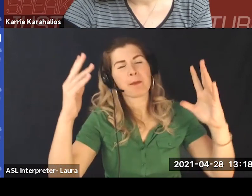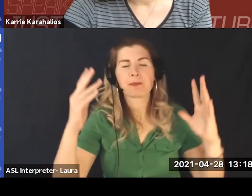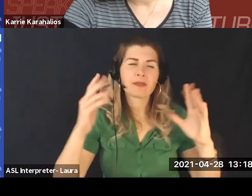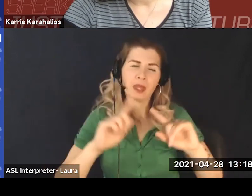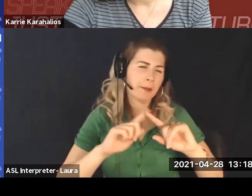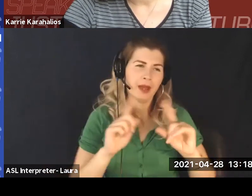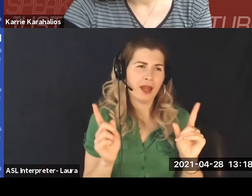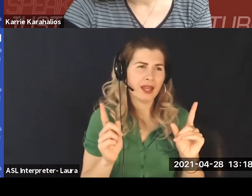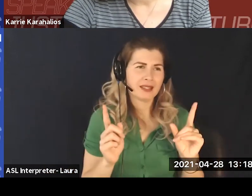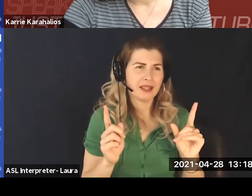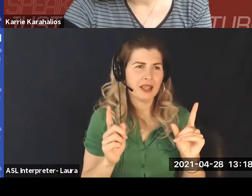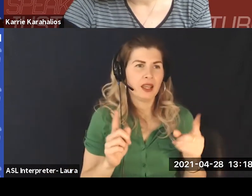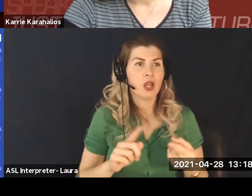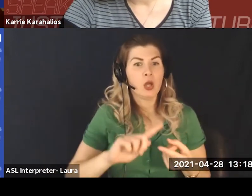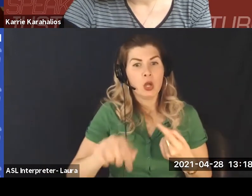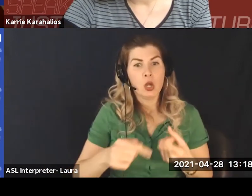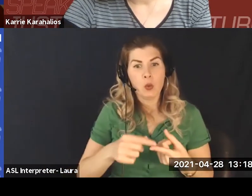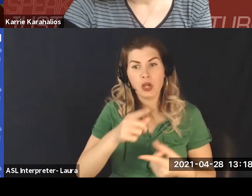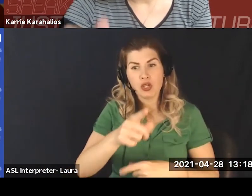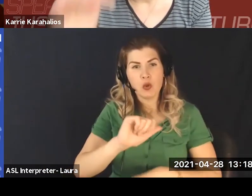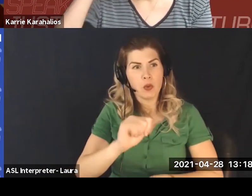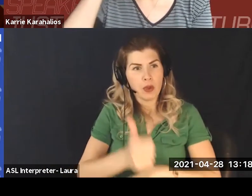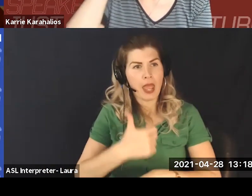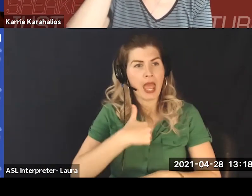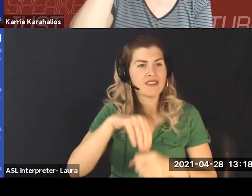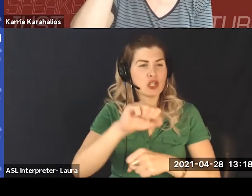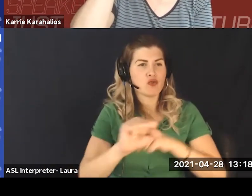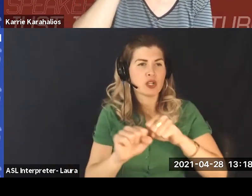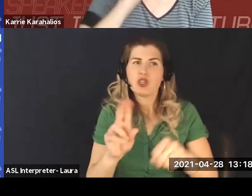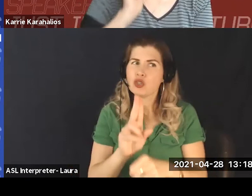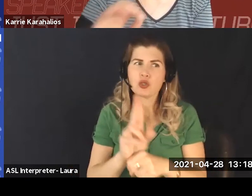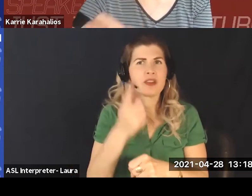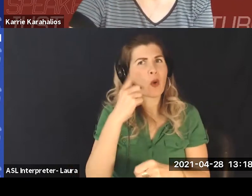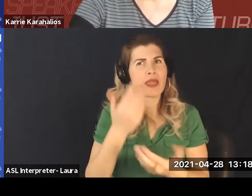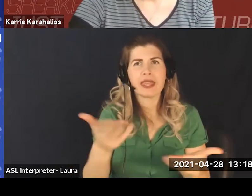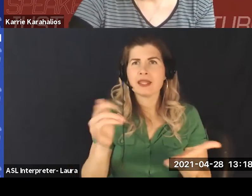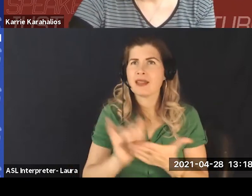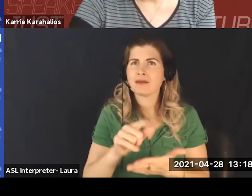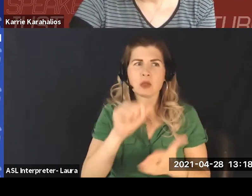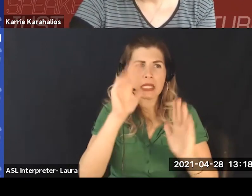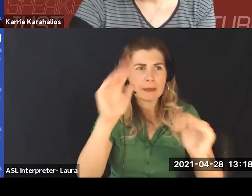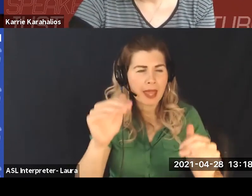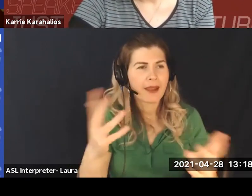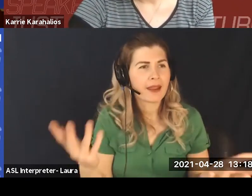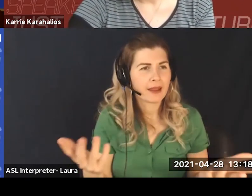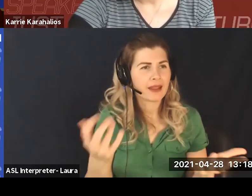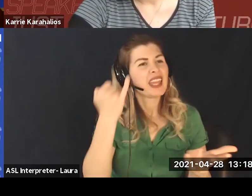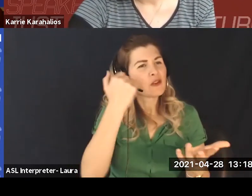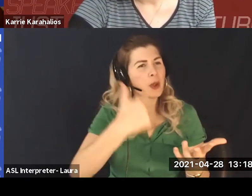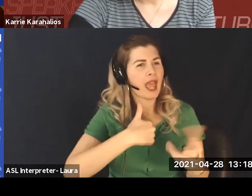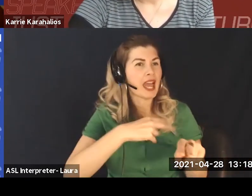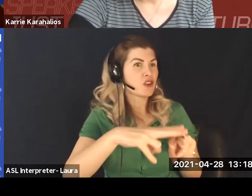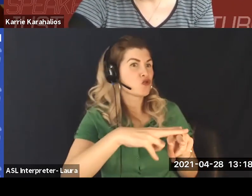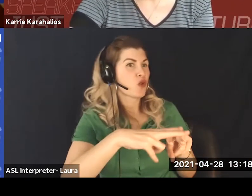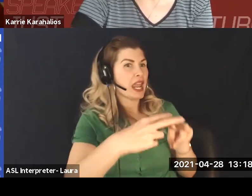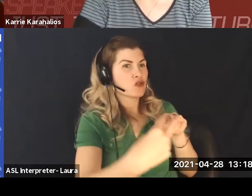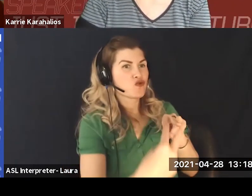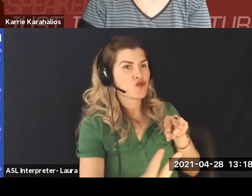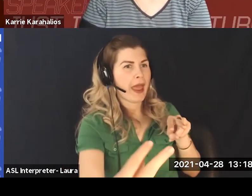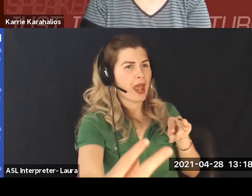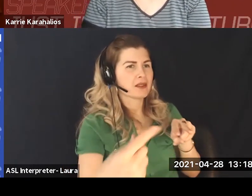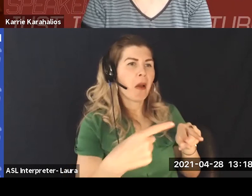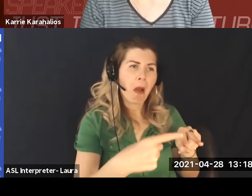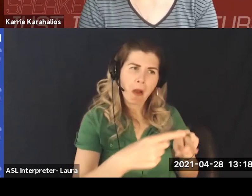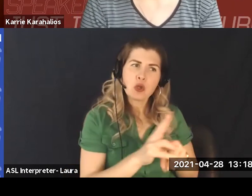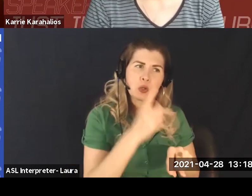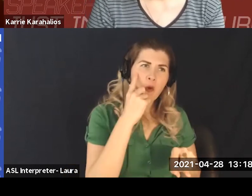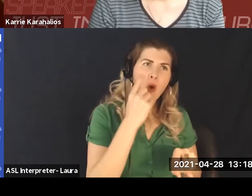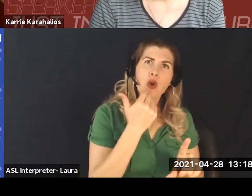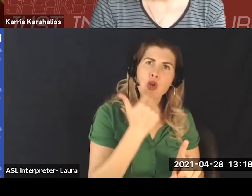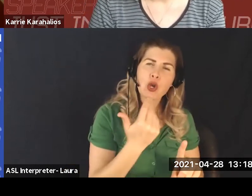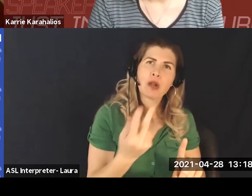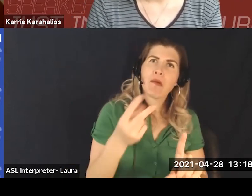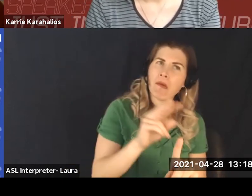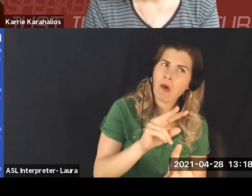But I would also say then there's like once you laid out an infrastructure, it can be used for things that you didn't expect. Once you lay down the train tracks to for one purpose it can be used for something else and so people who, so you would have